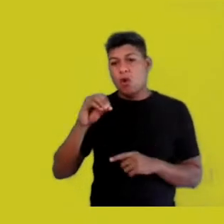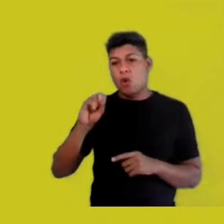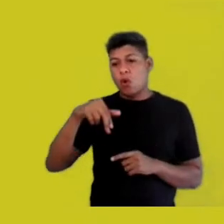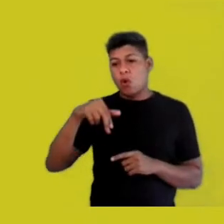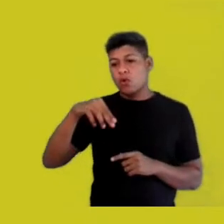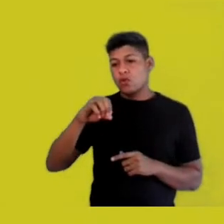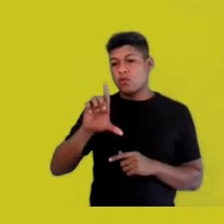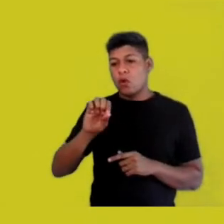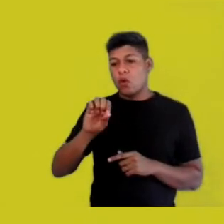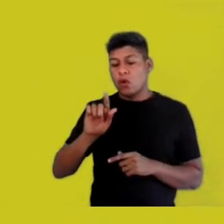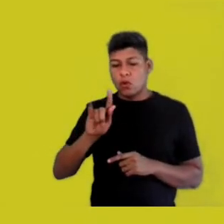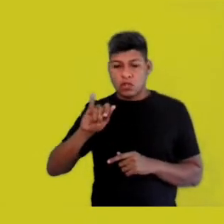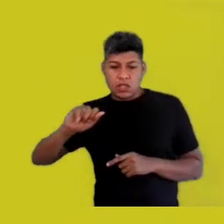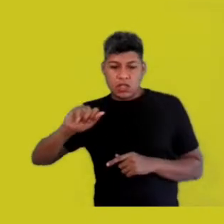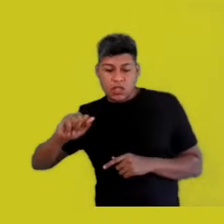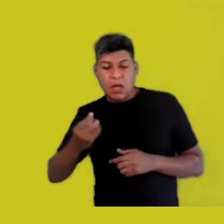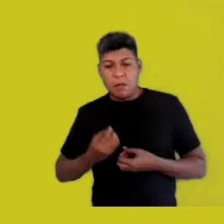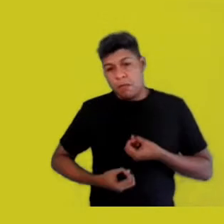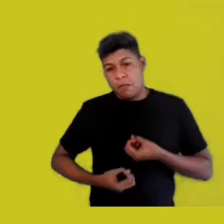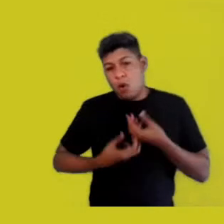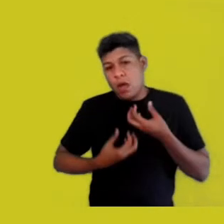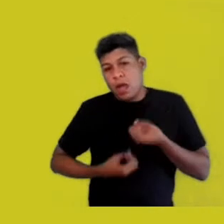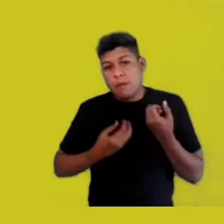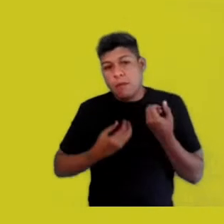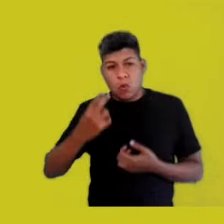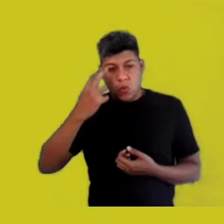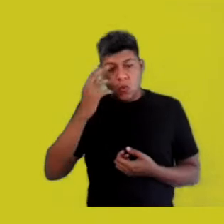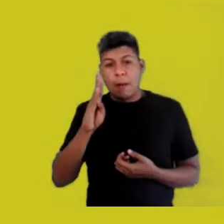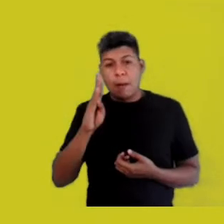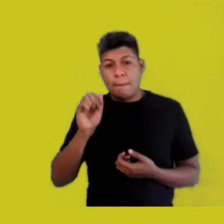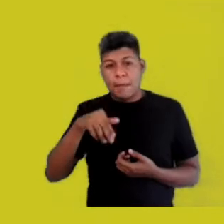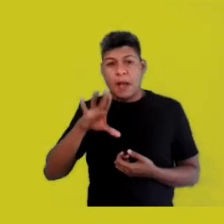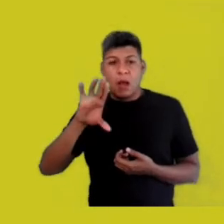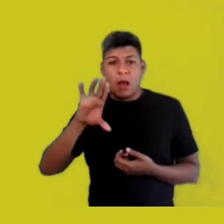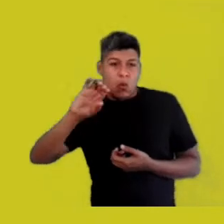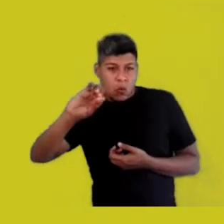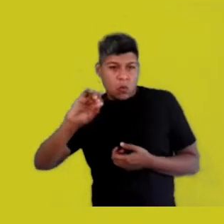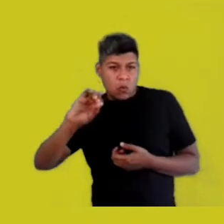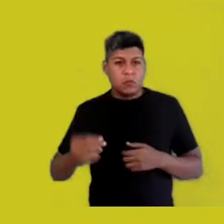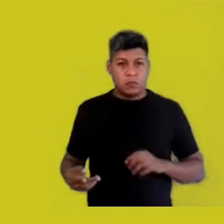with an emphasis on Bantu cultures and on the crossings among these thought keys.